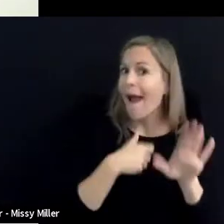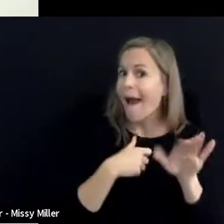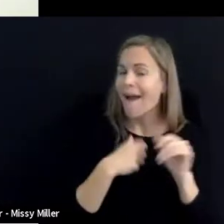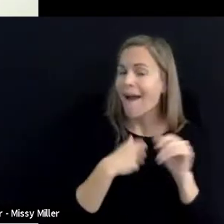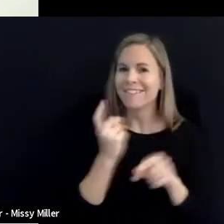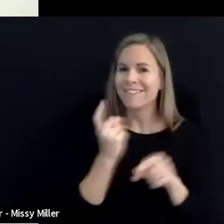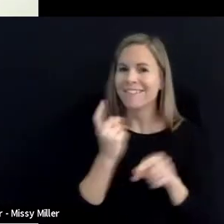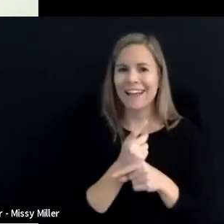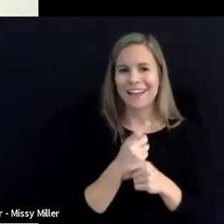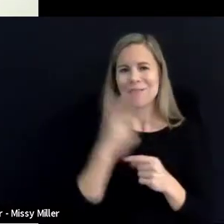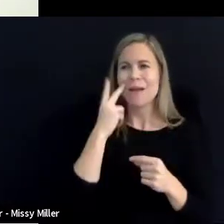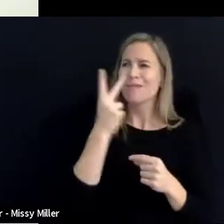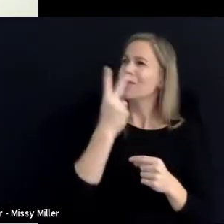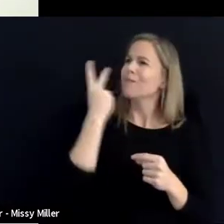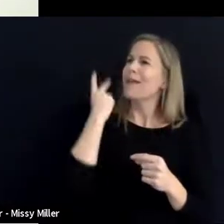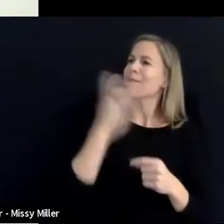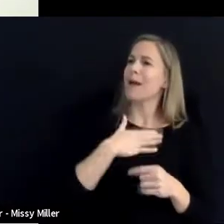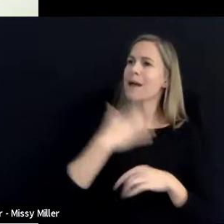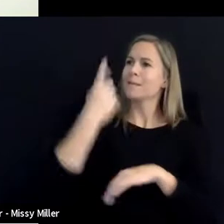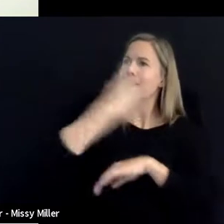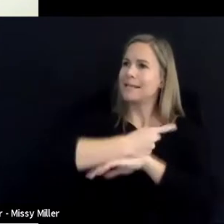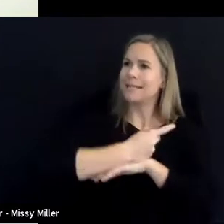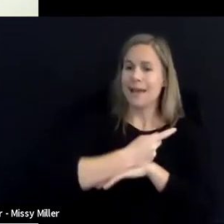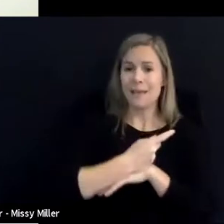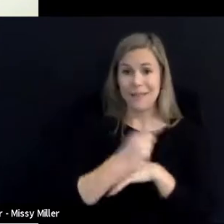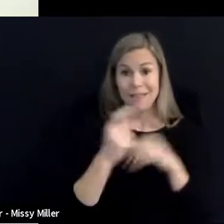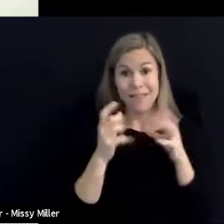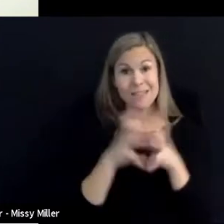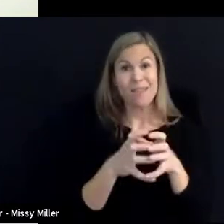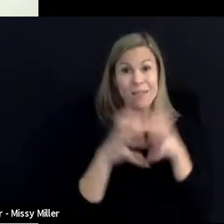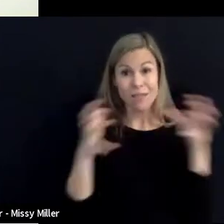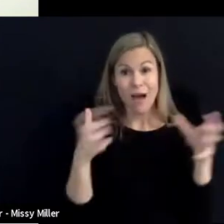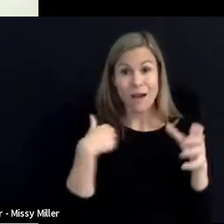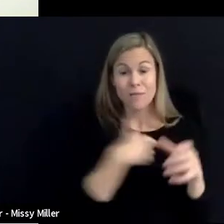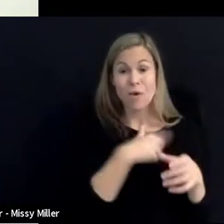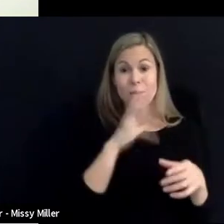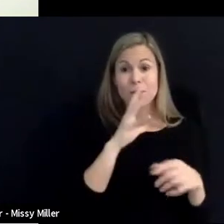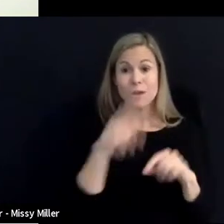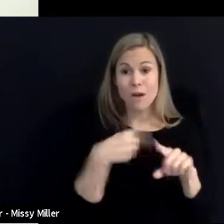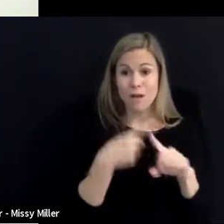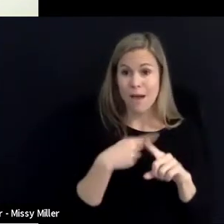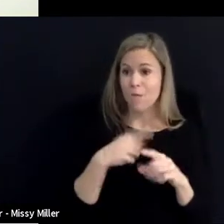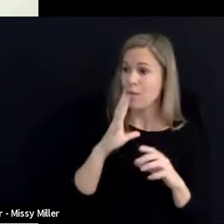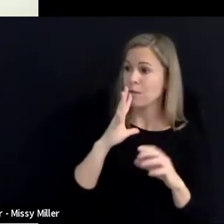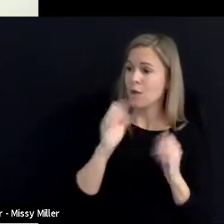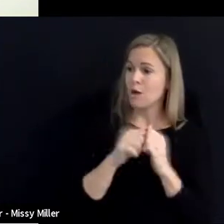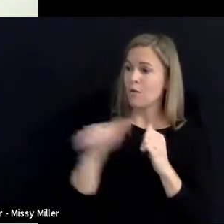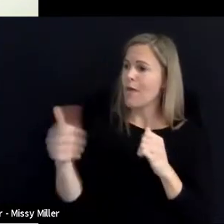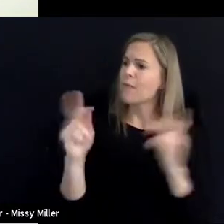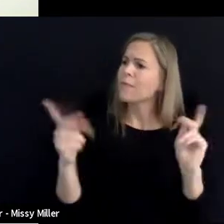But reflecting back on the day, and that's so much of what we talk about, isn't that when we get up, we talk to other people? So we're gonna be doing today.